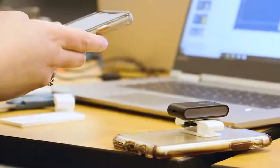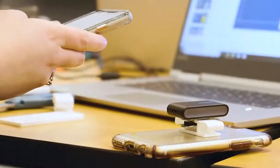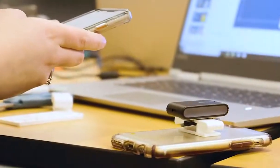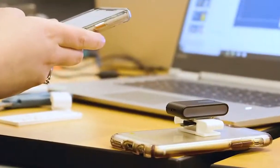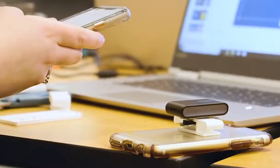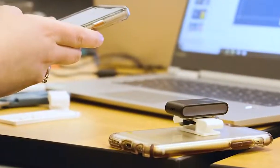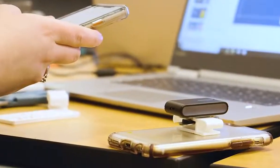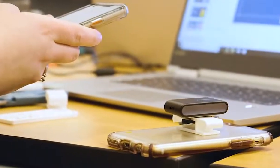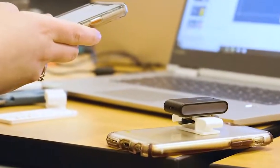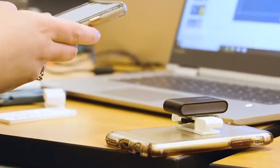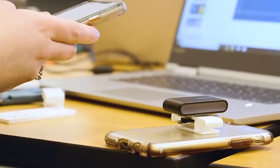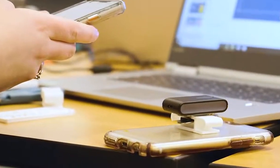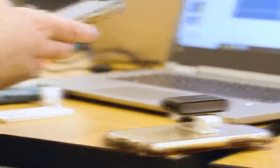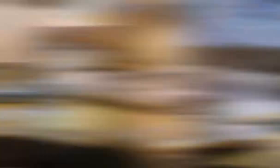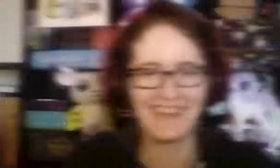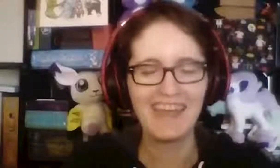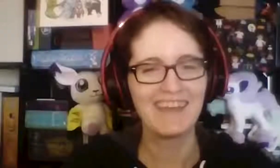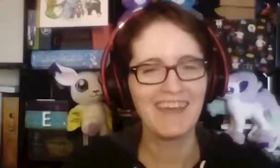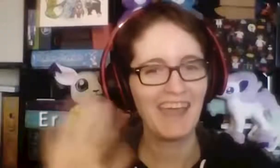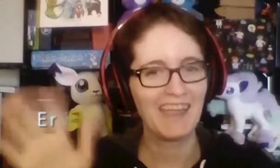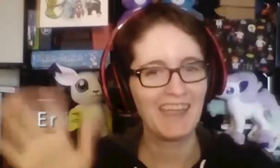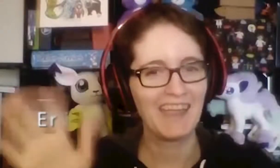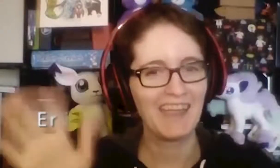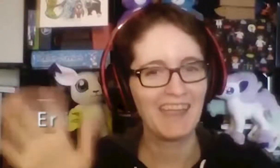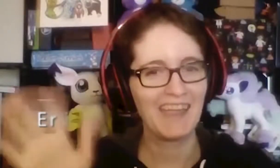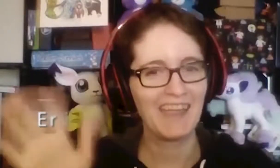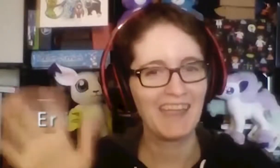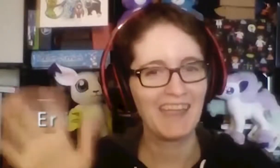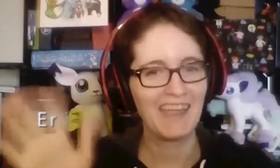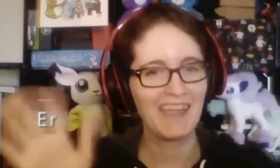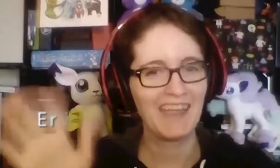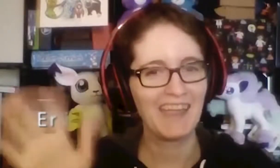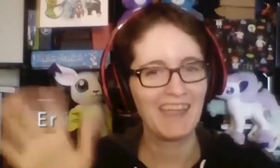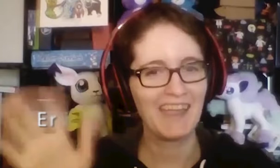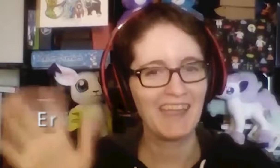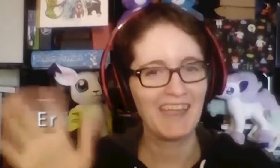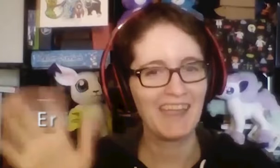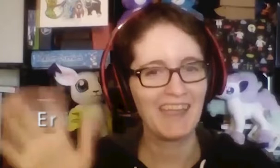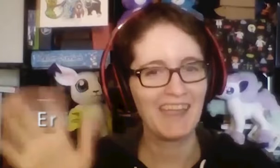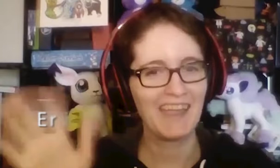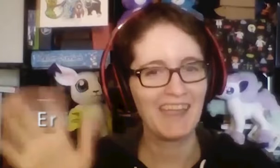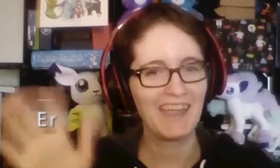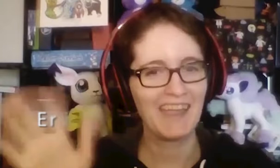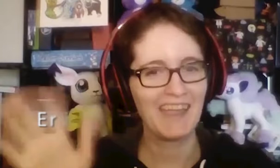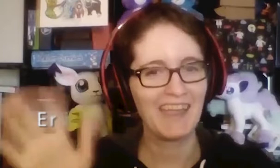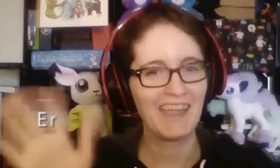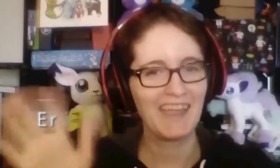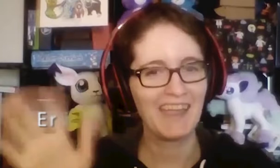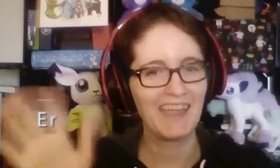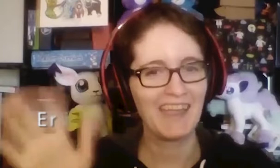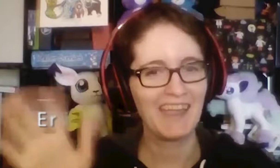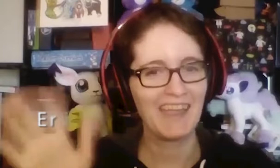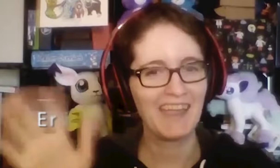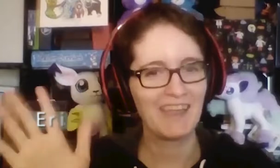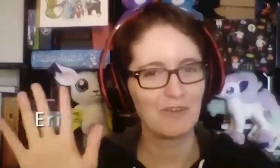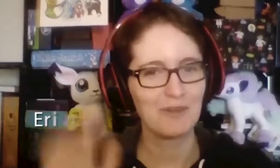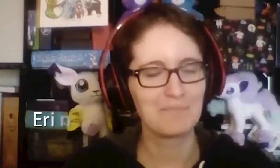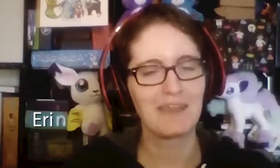and go on to graduate school. Hi, everyone.